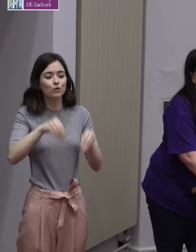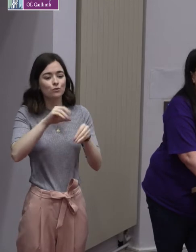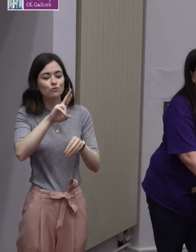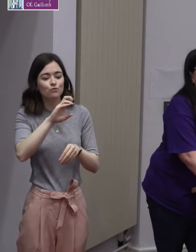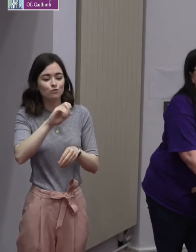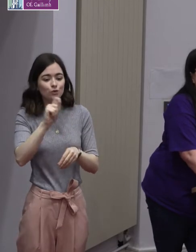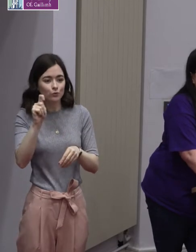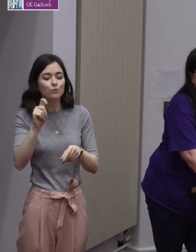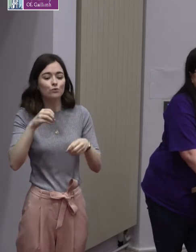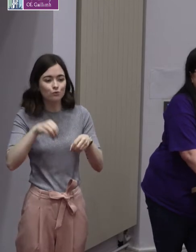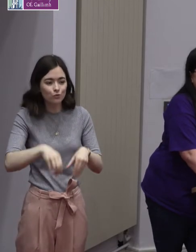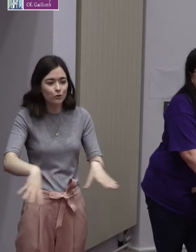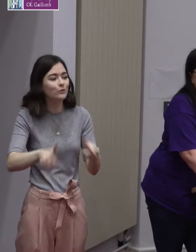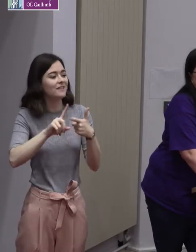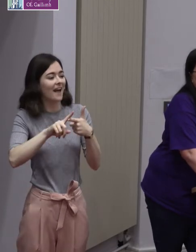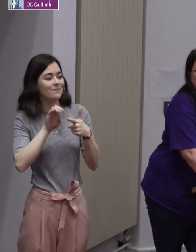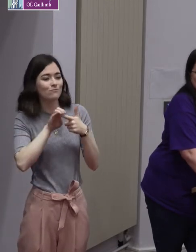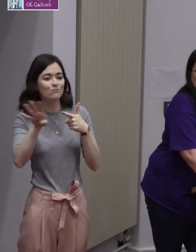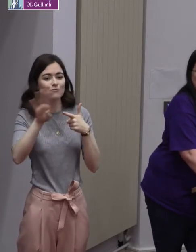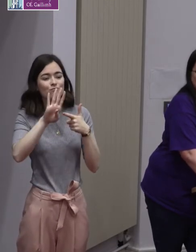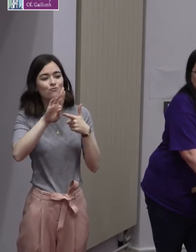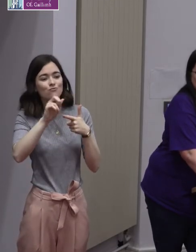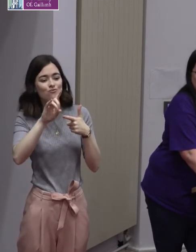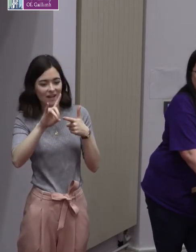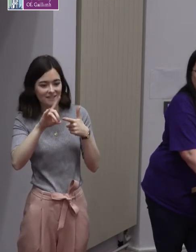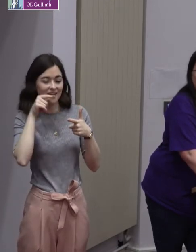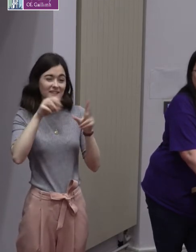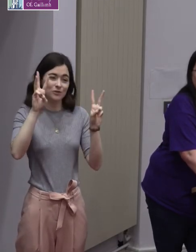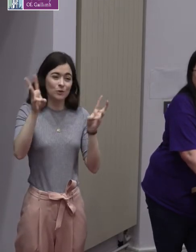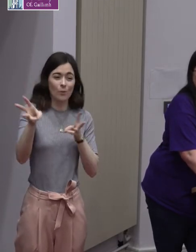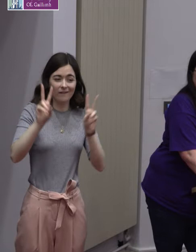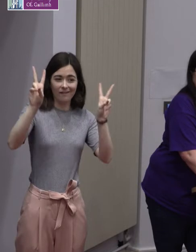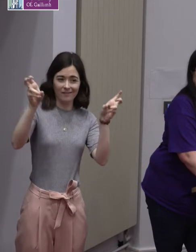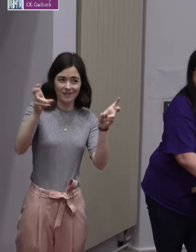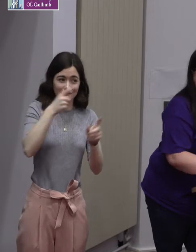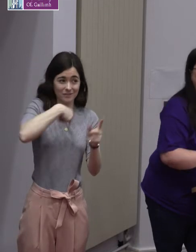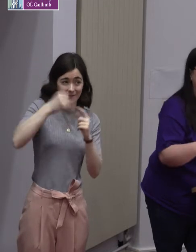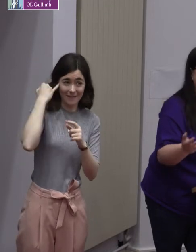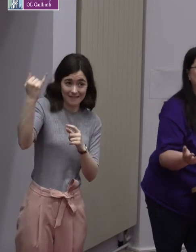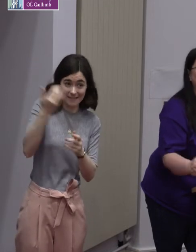is a working title, we came with an idea but we are hoping that everyone here or some of